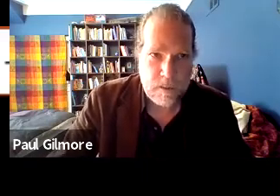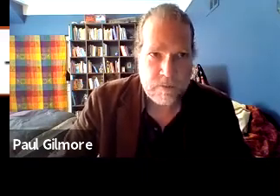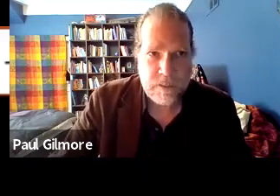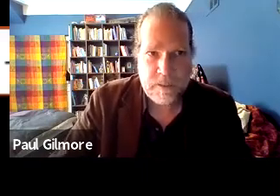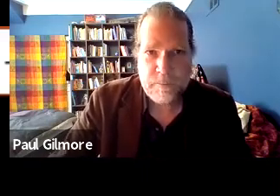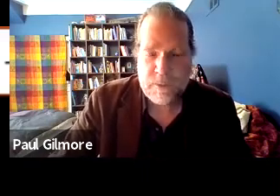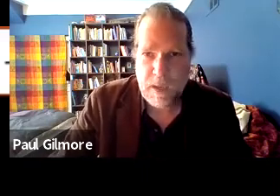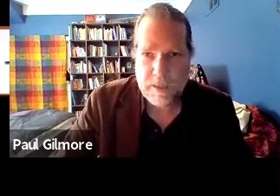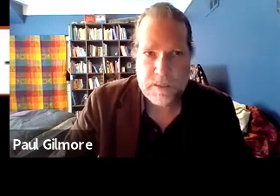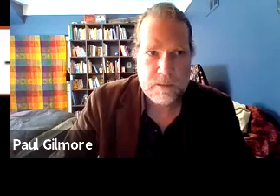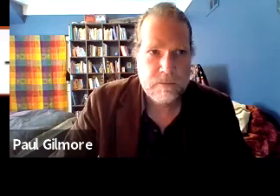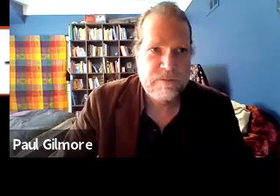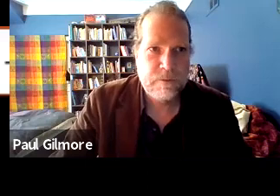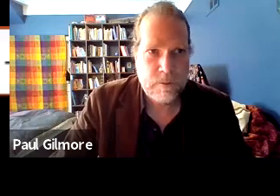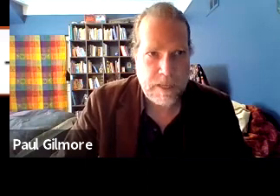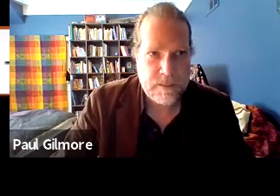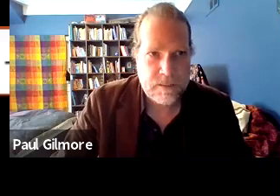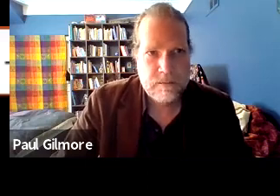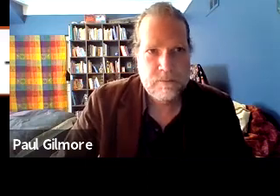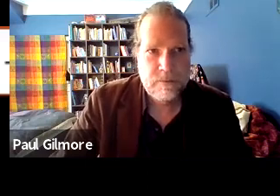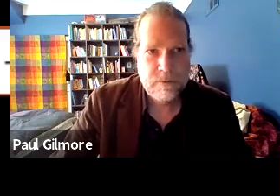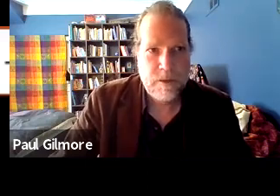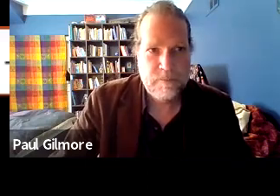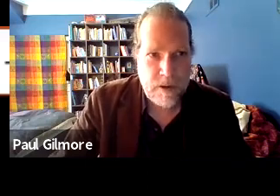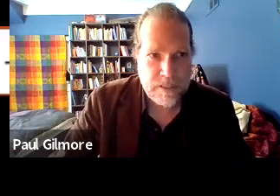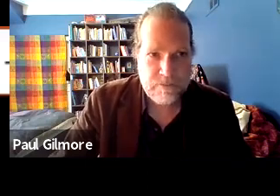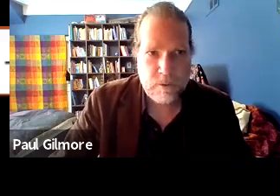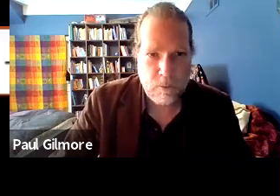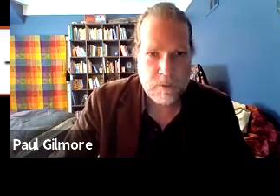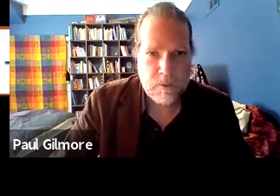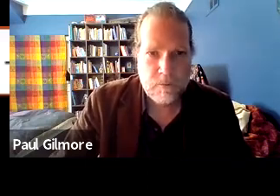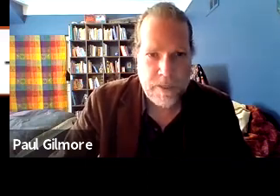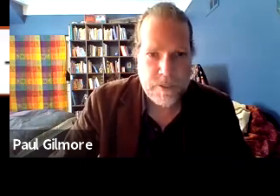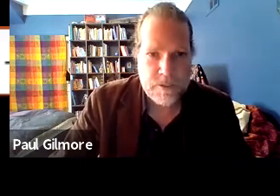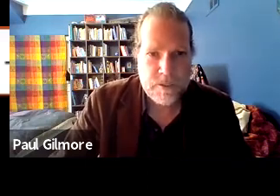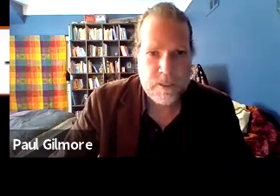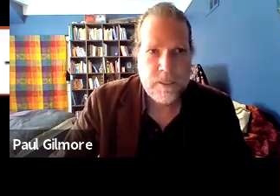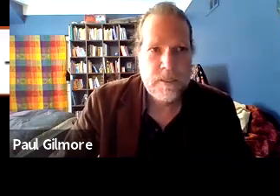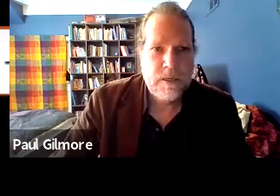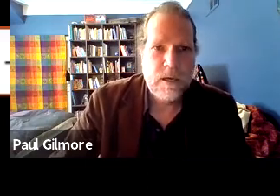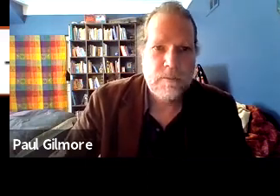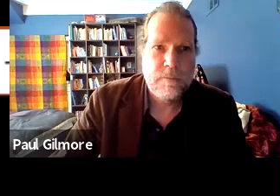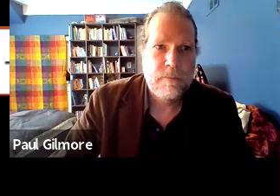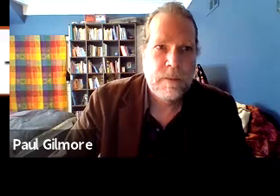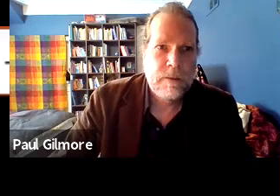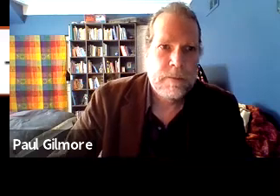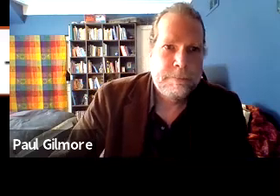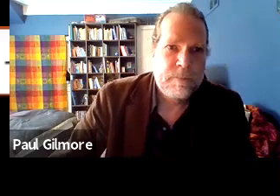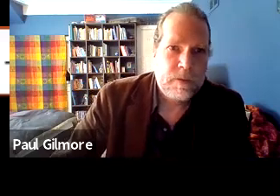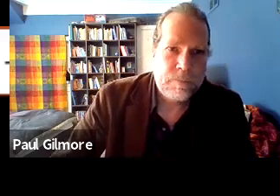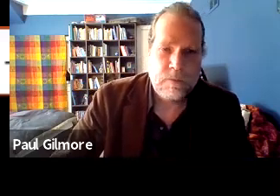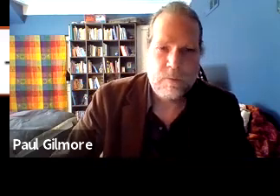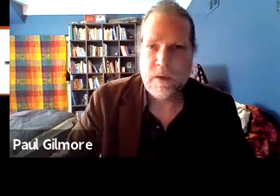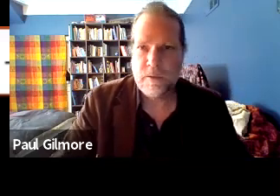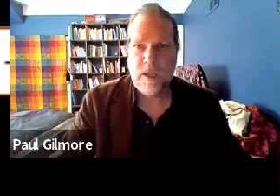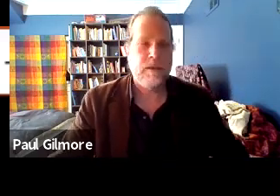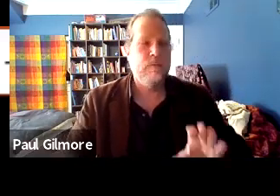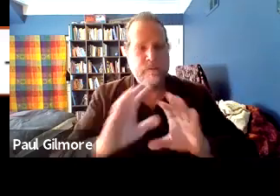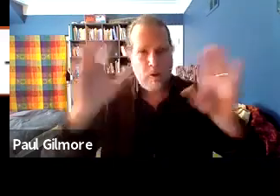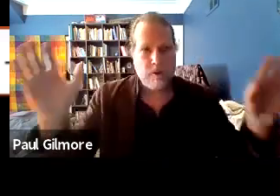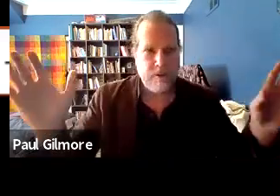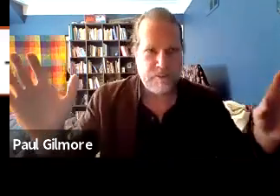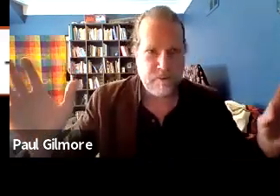wealth in people's pockets, for less price for lower wages. We, we've all heard this